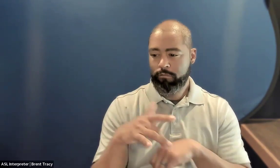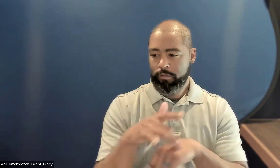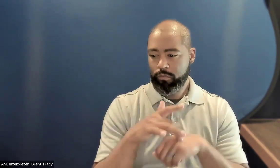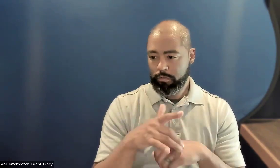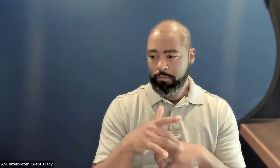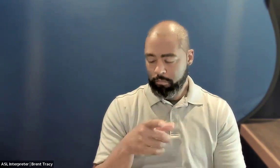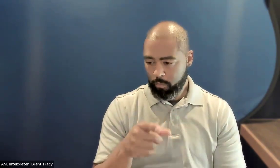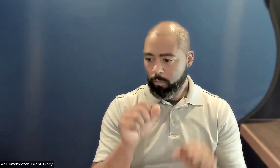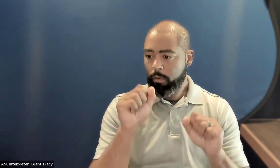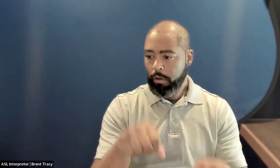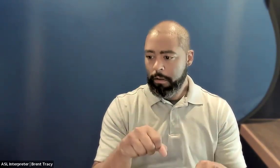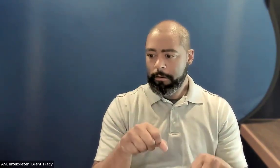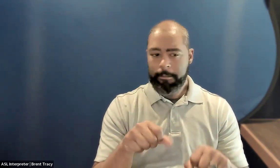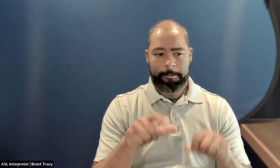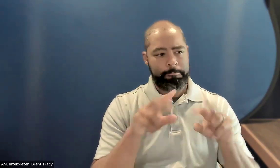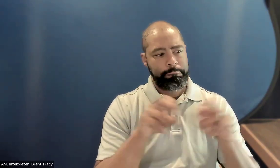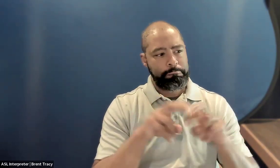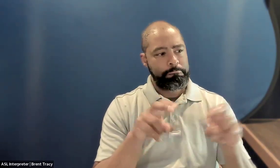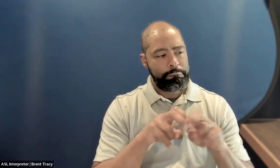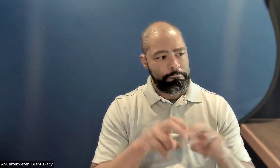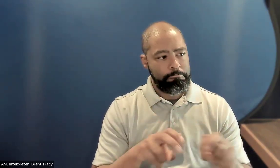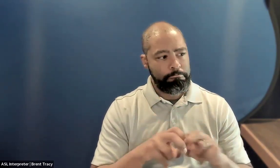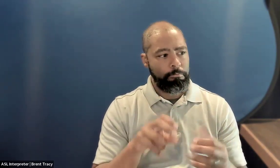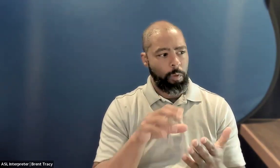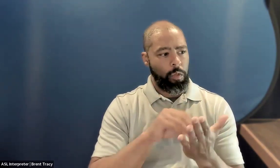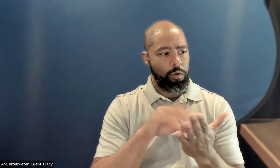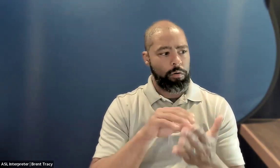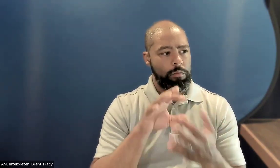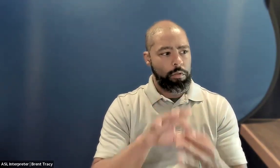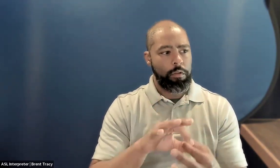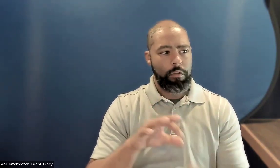Risk Model data products, which are the main data source on